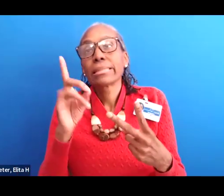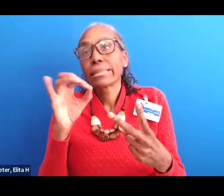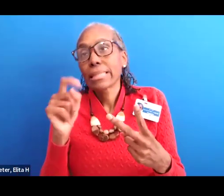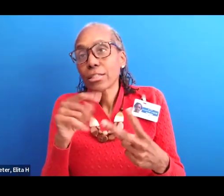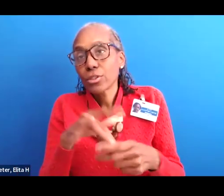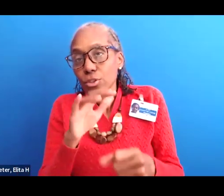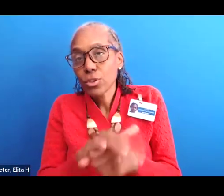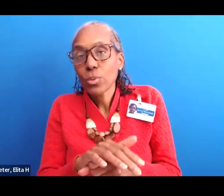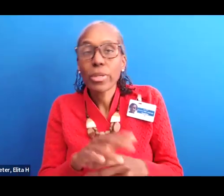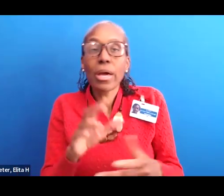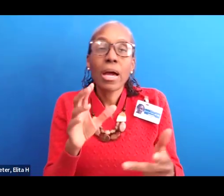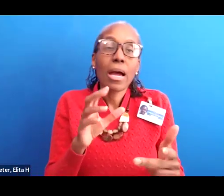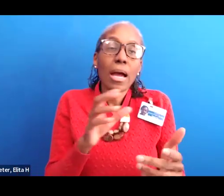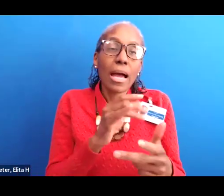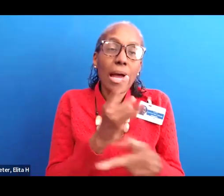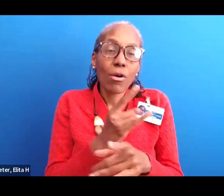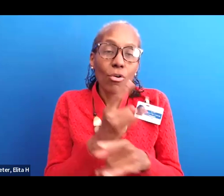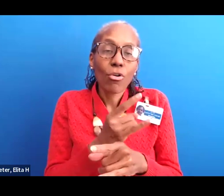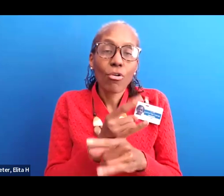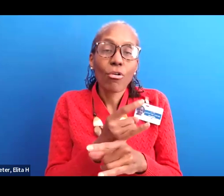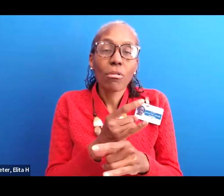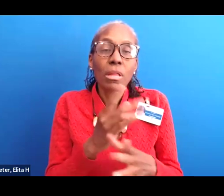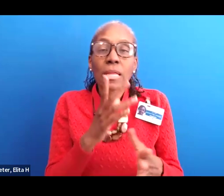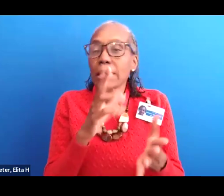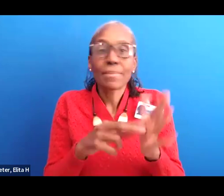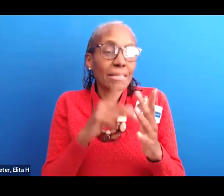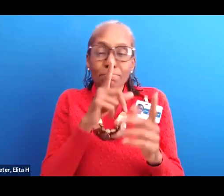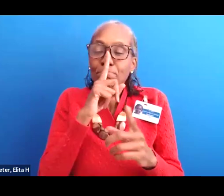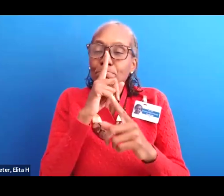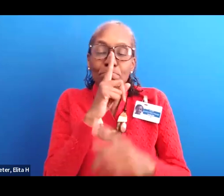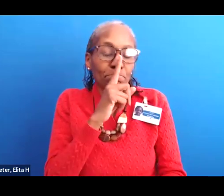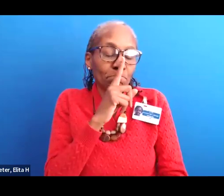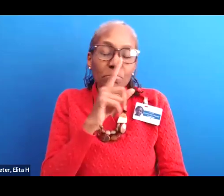going to put alcohol in there, doesn't mean I'm not saying anything about alcoholism.